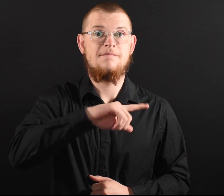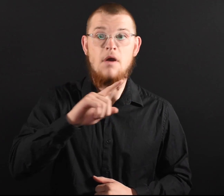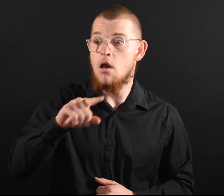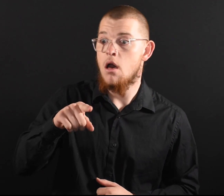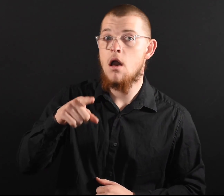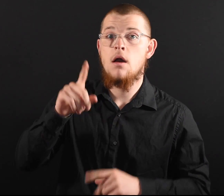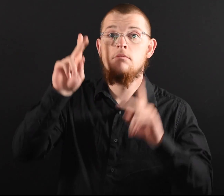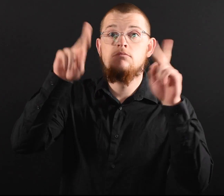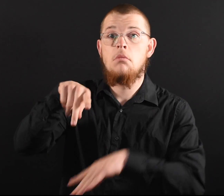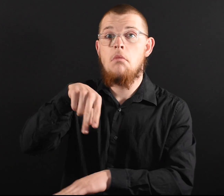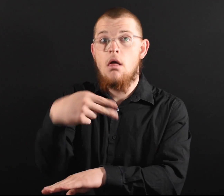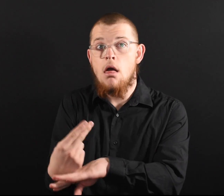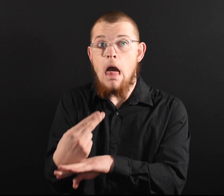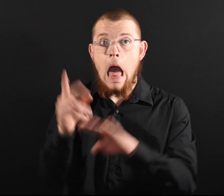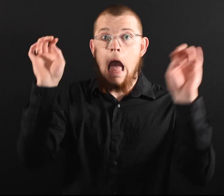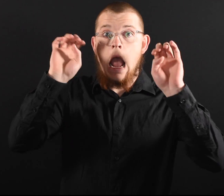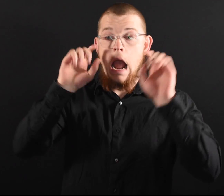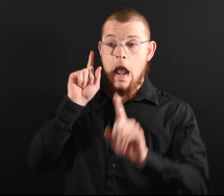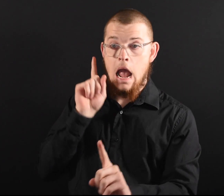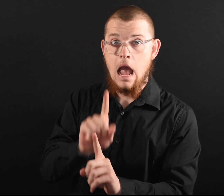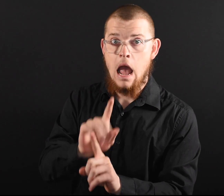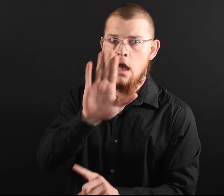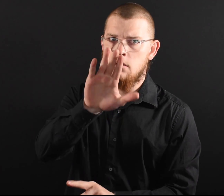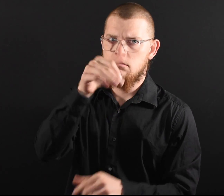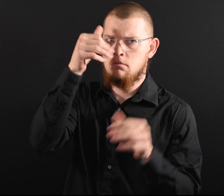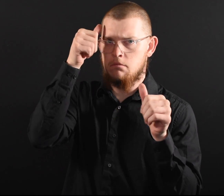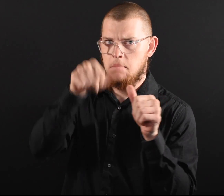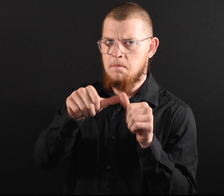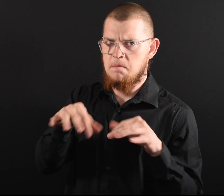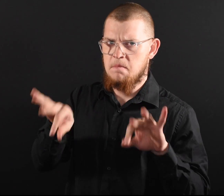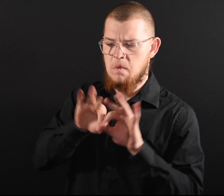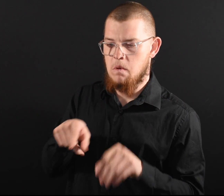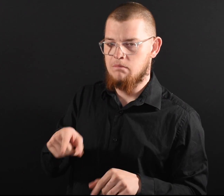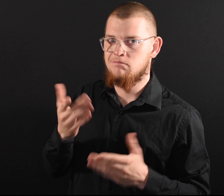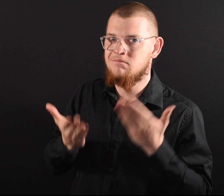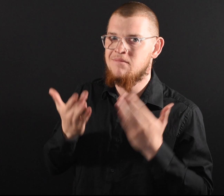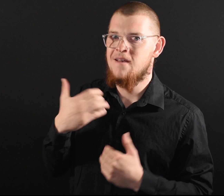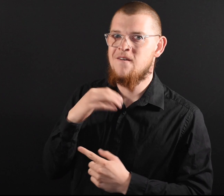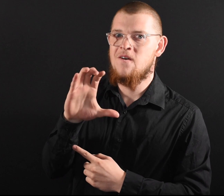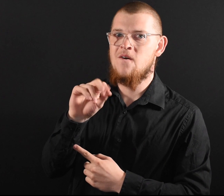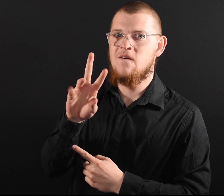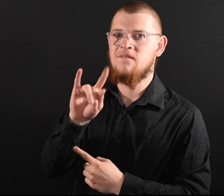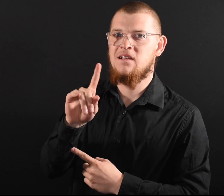Have staff treat any emergency victim as COVID-19 positive until otherwise determined.